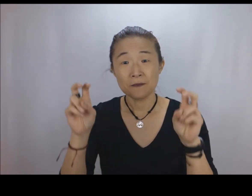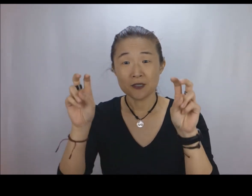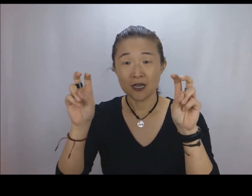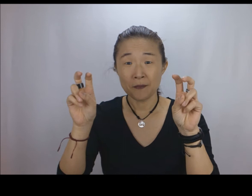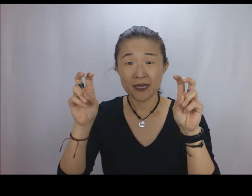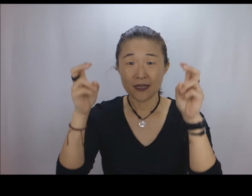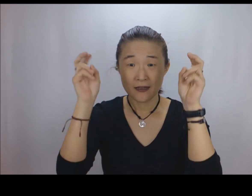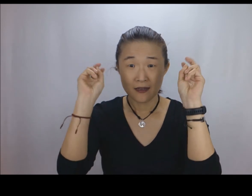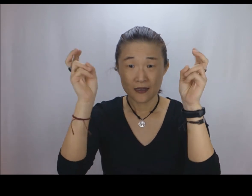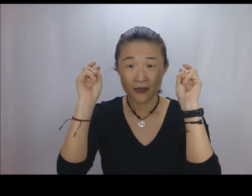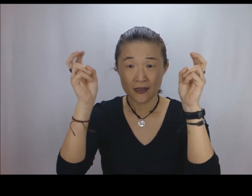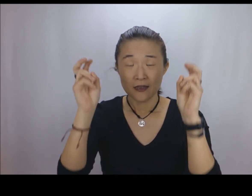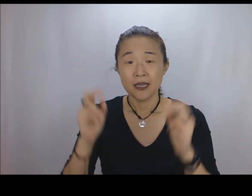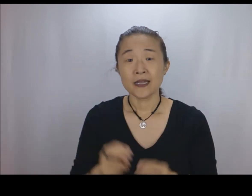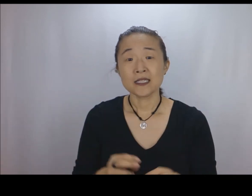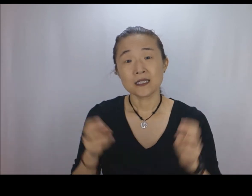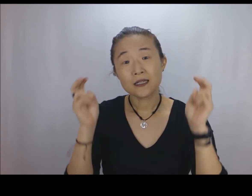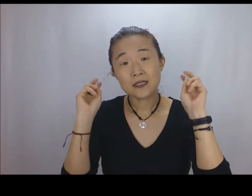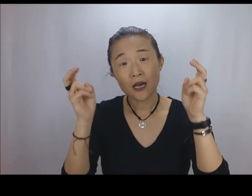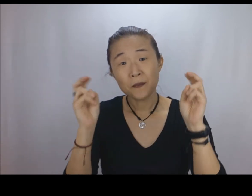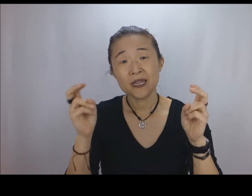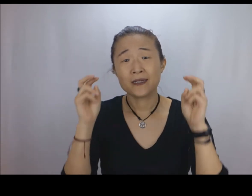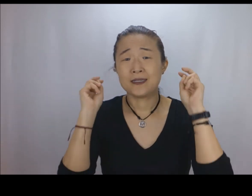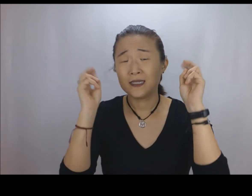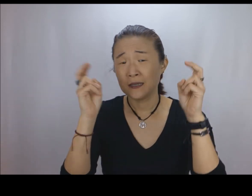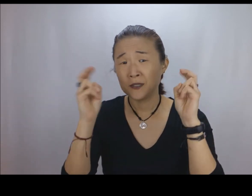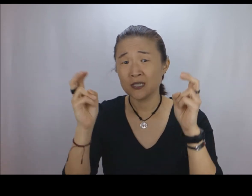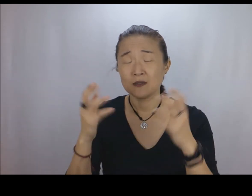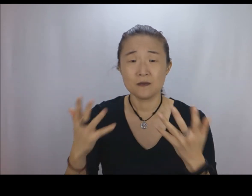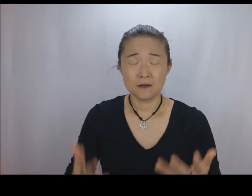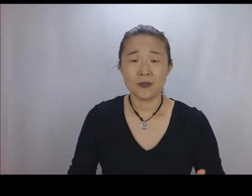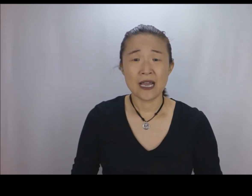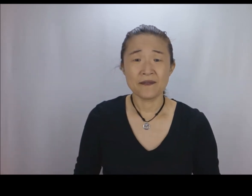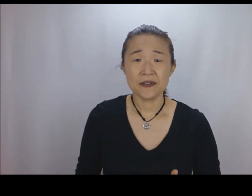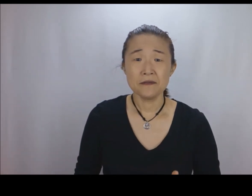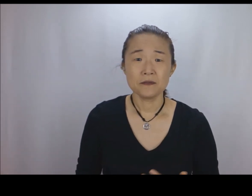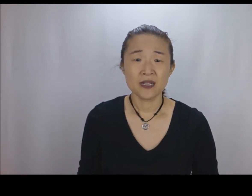The sign for topic, and that's topic, subject, what-have-you.